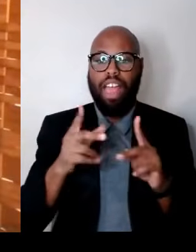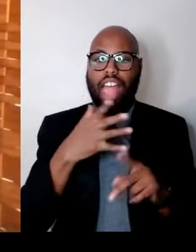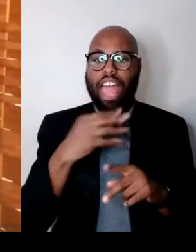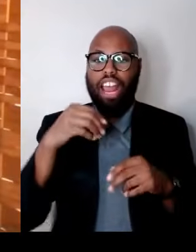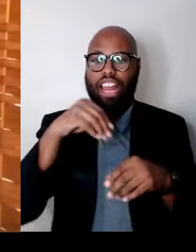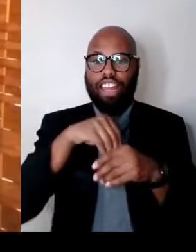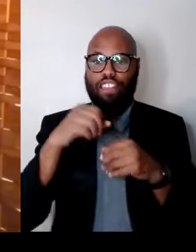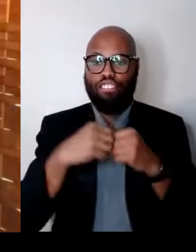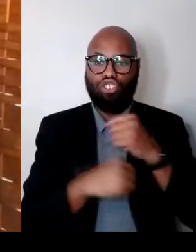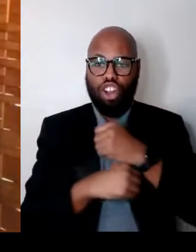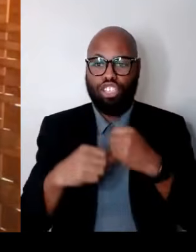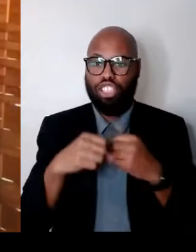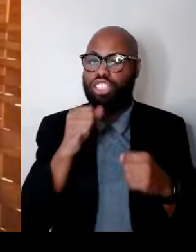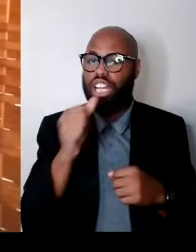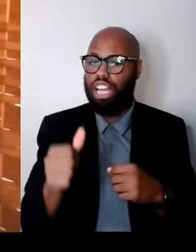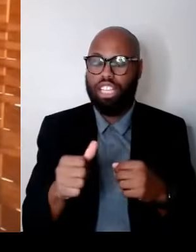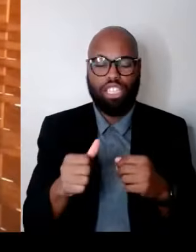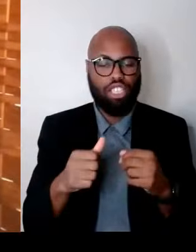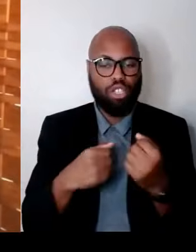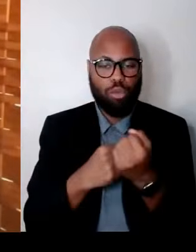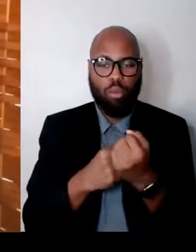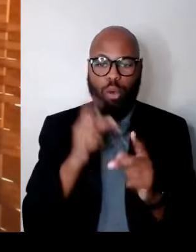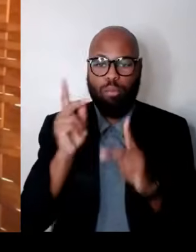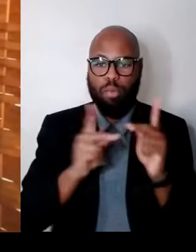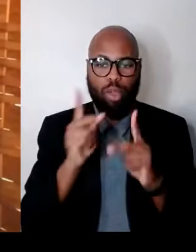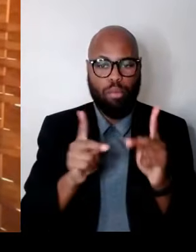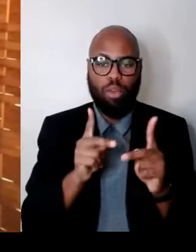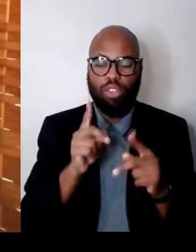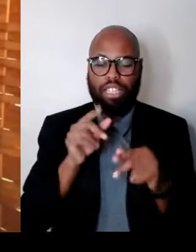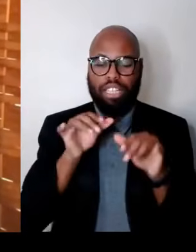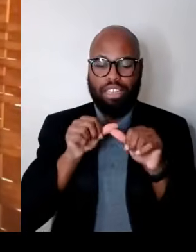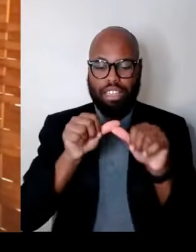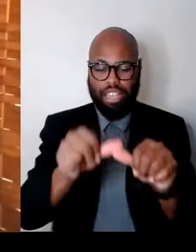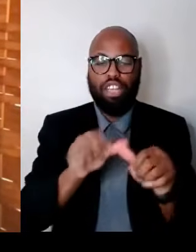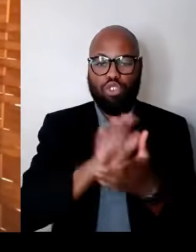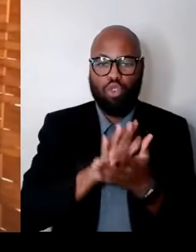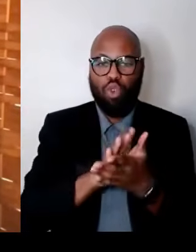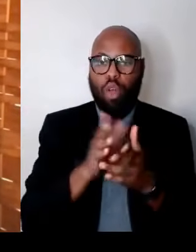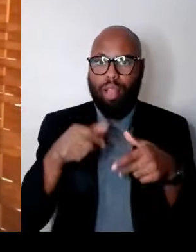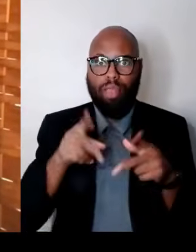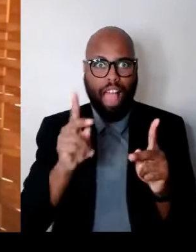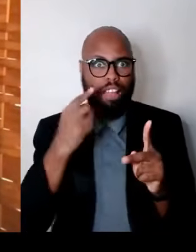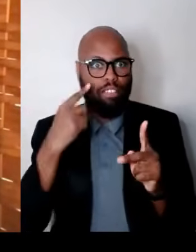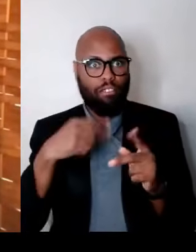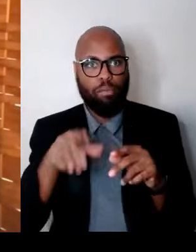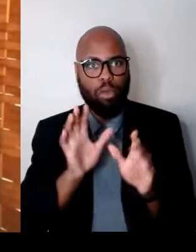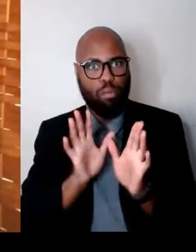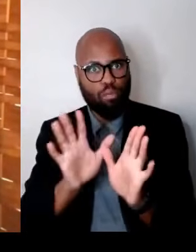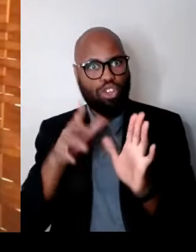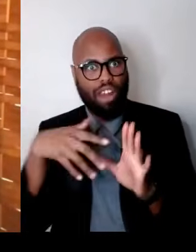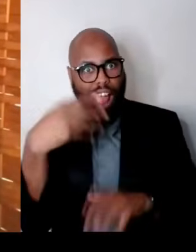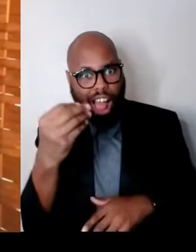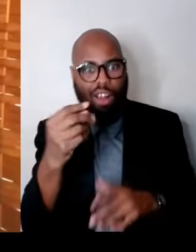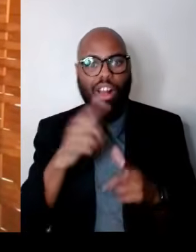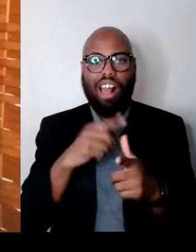to stay in school allows them to be pushed out and then get incarcerated.